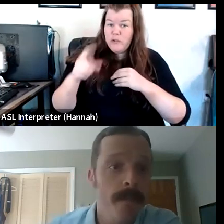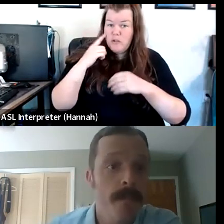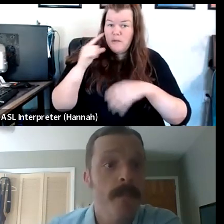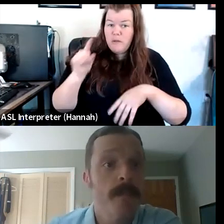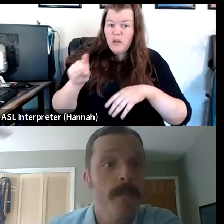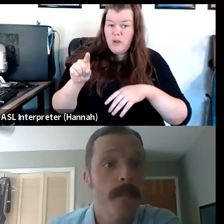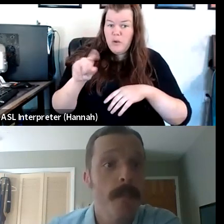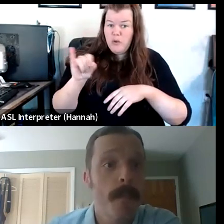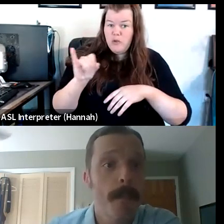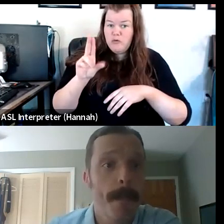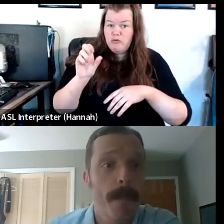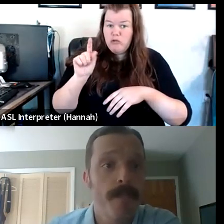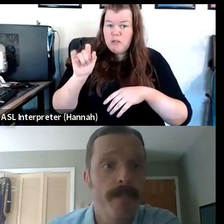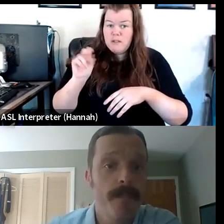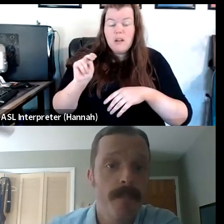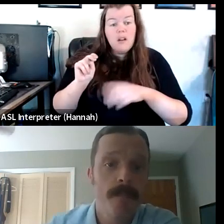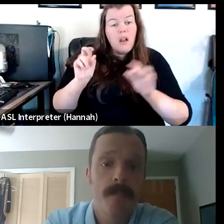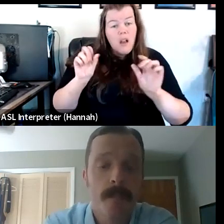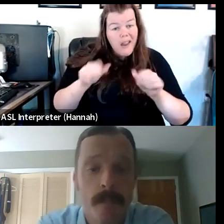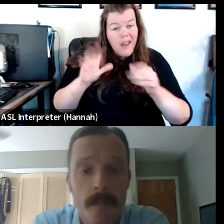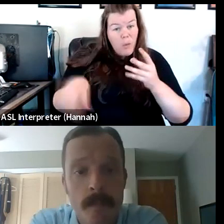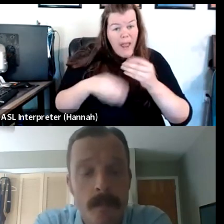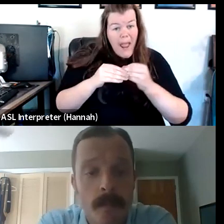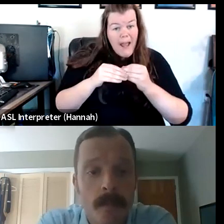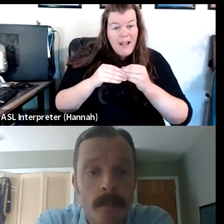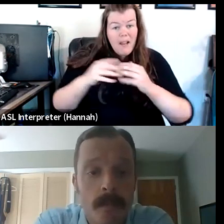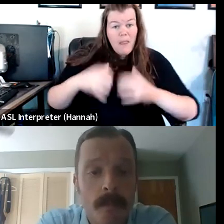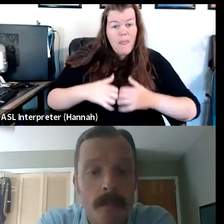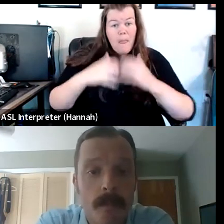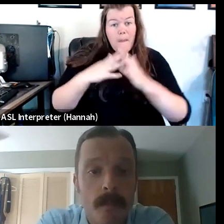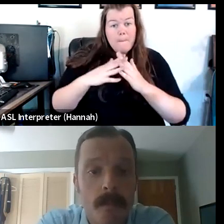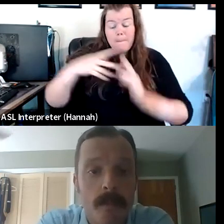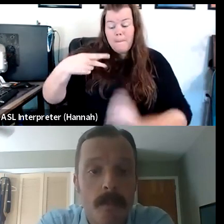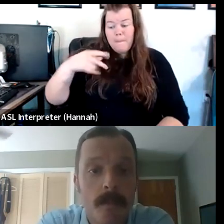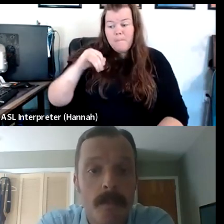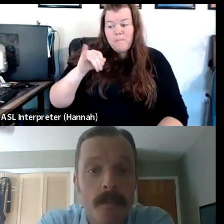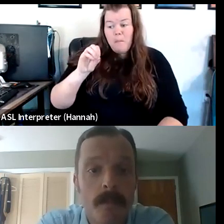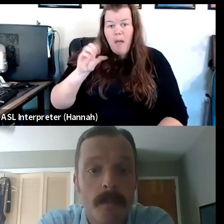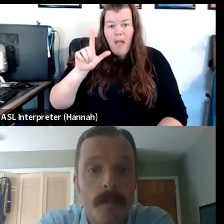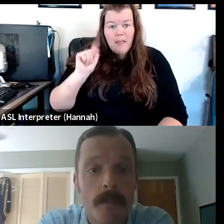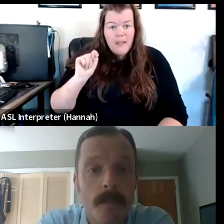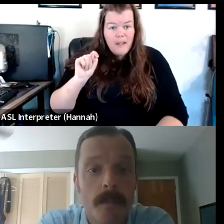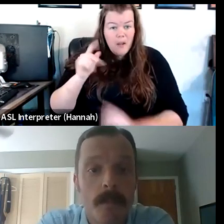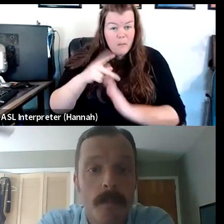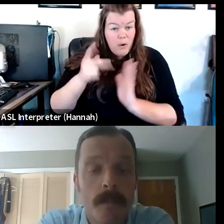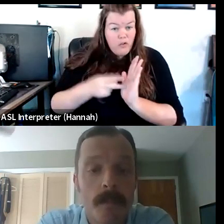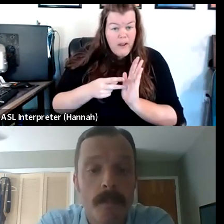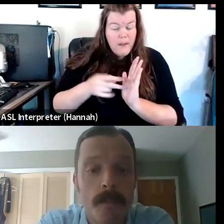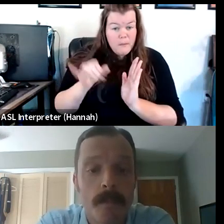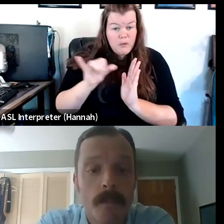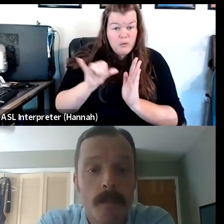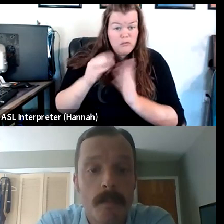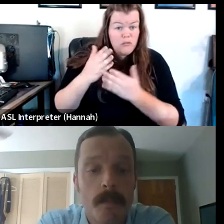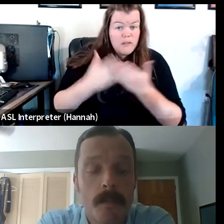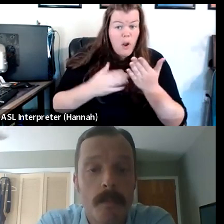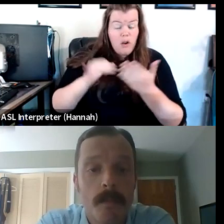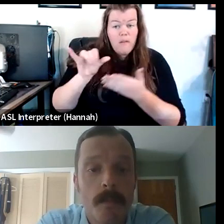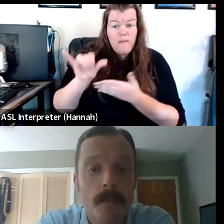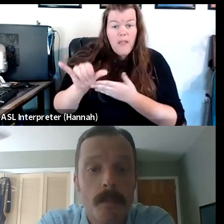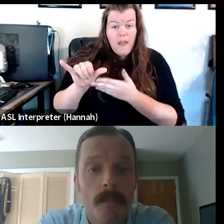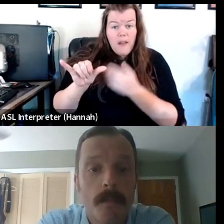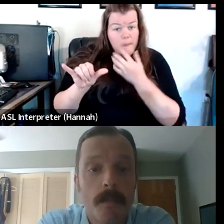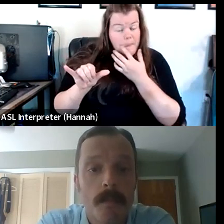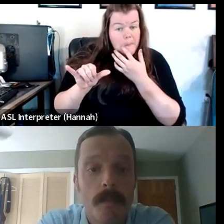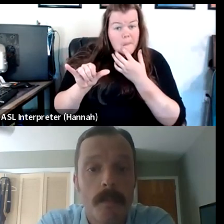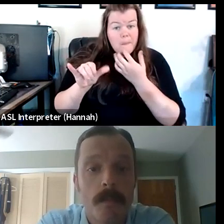would we be able to add in the pilot program that you were steering as part of that as part of the